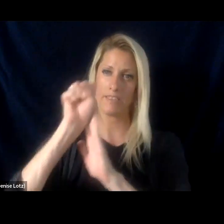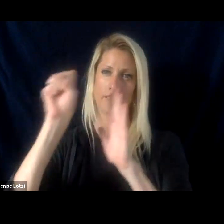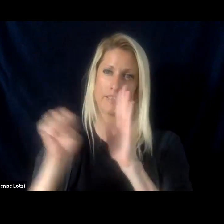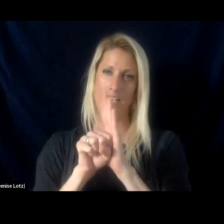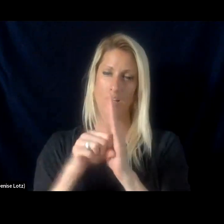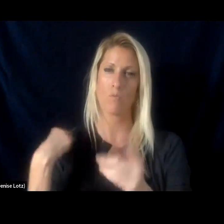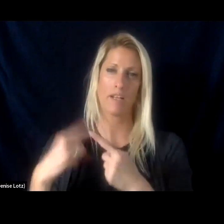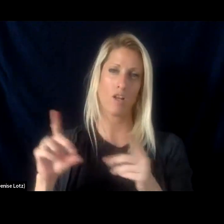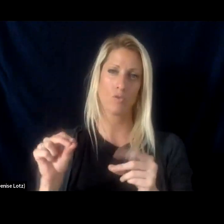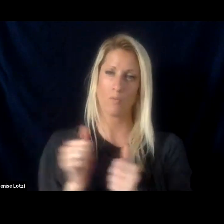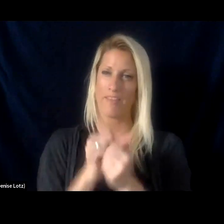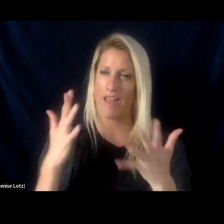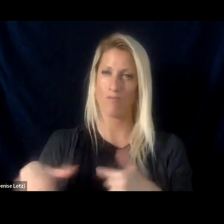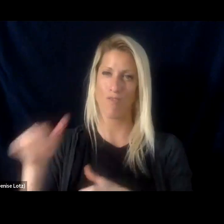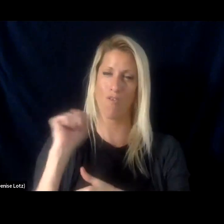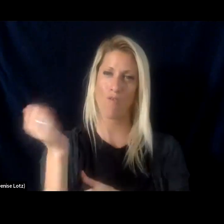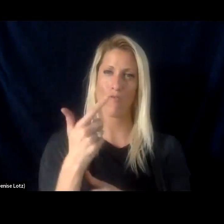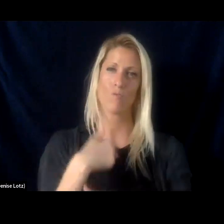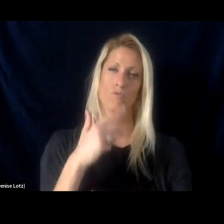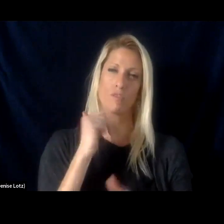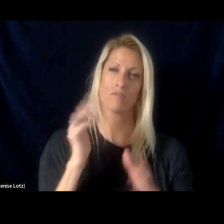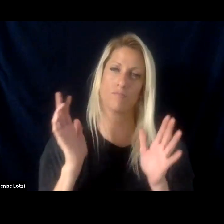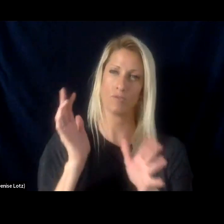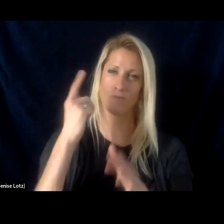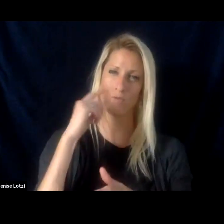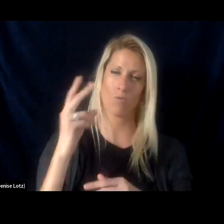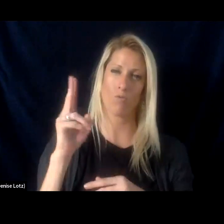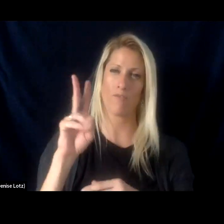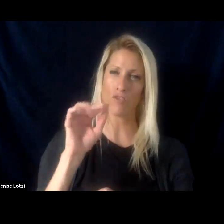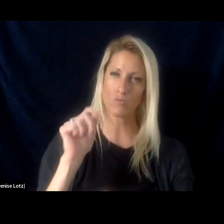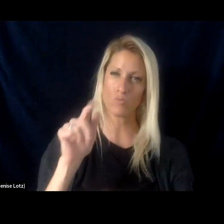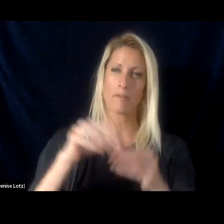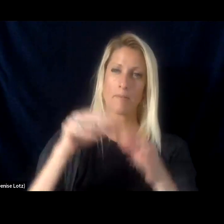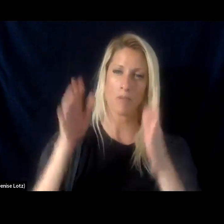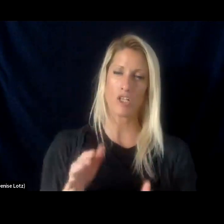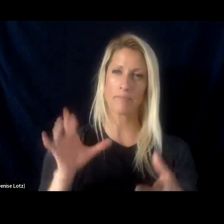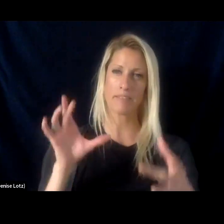without you. So we're pushing for virtual in person engagements, and these schools as